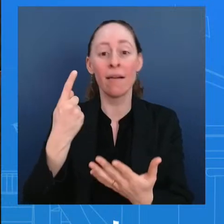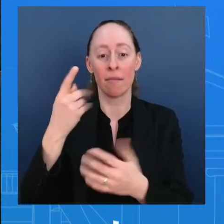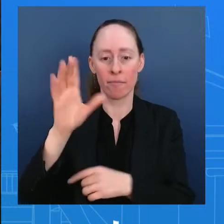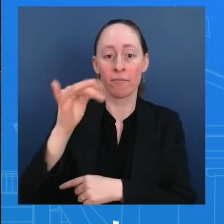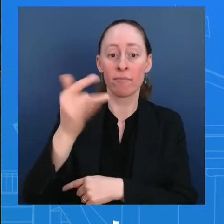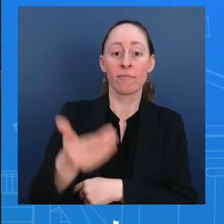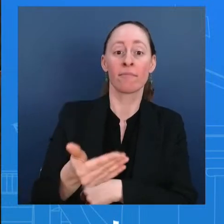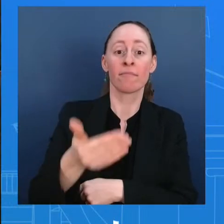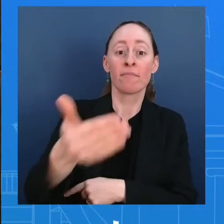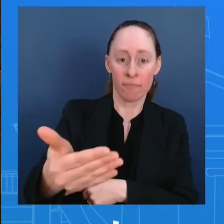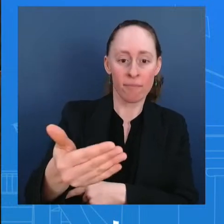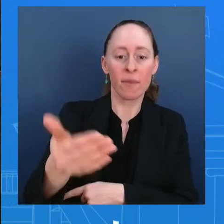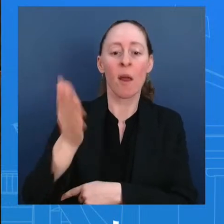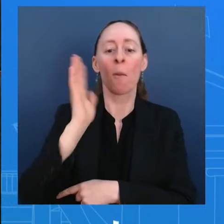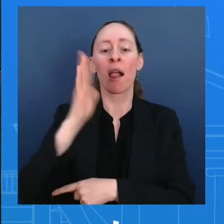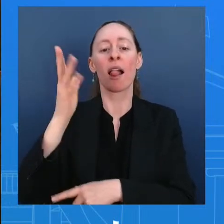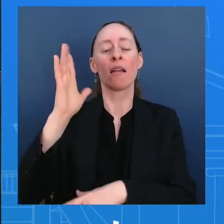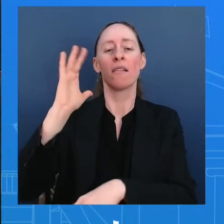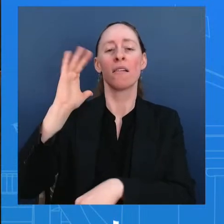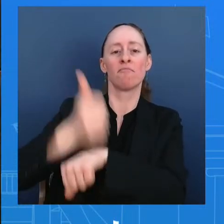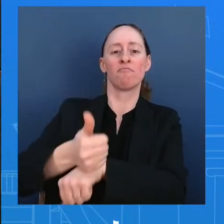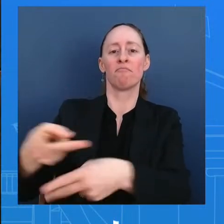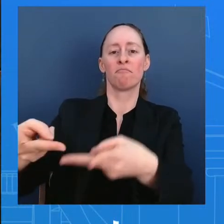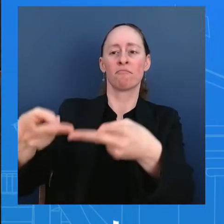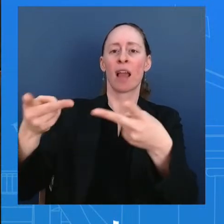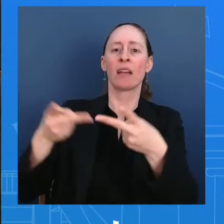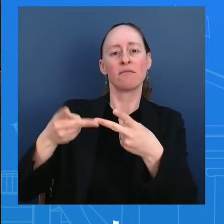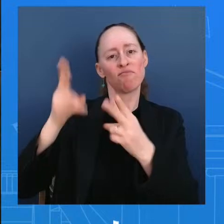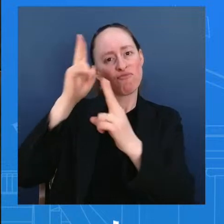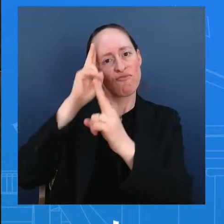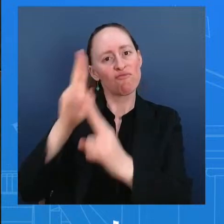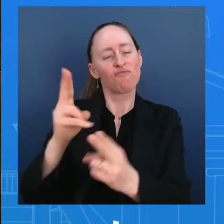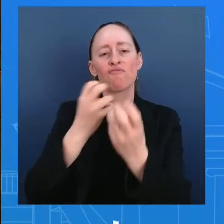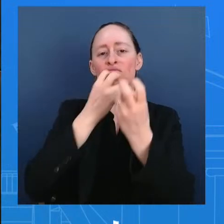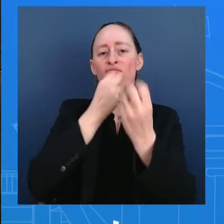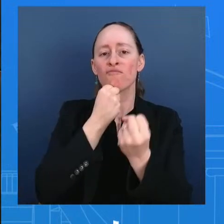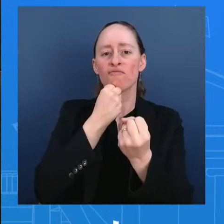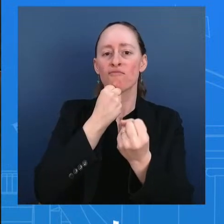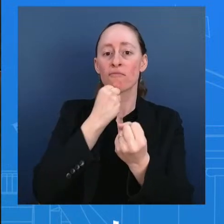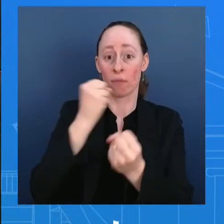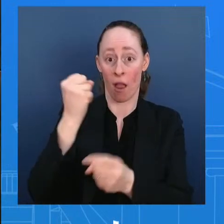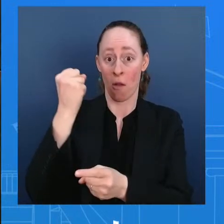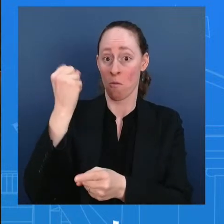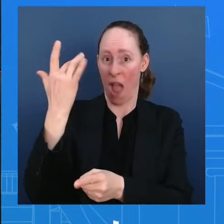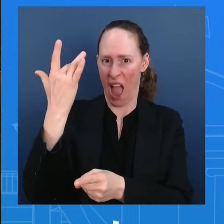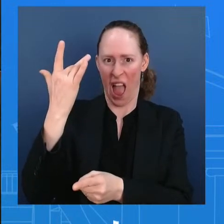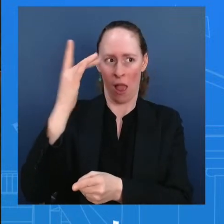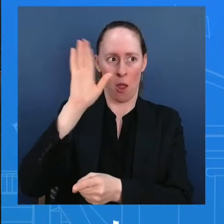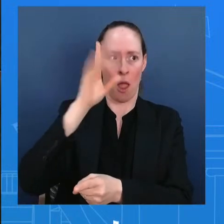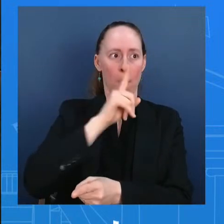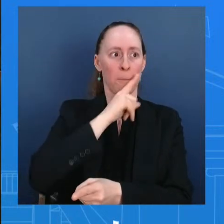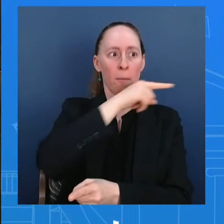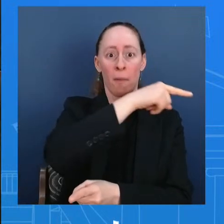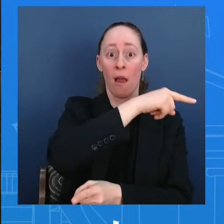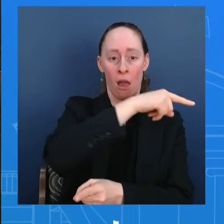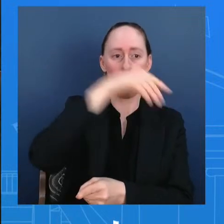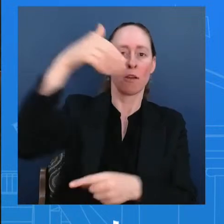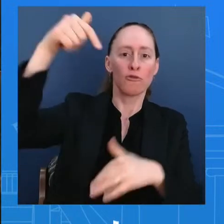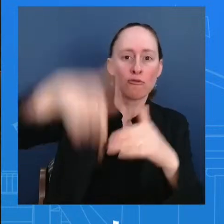Are there other actions that we should expect from him in the coming days that -- that he’s planning to take in anticipation of President Trump --